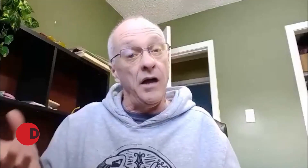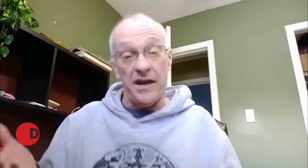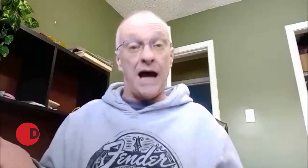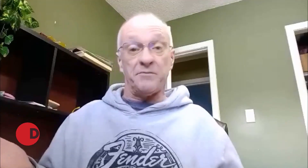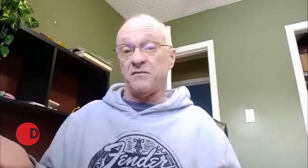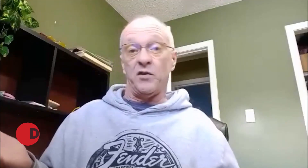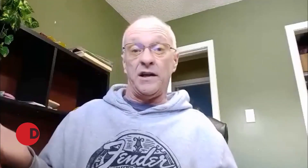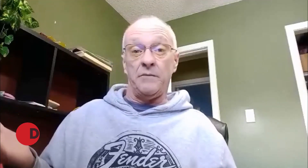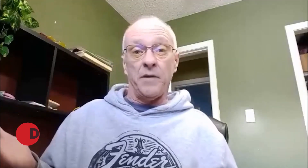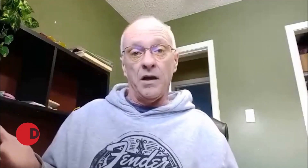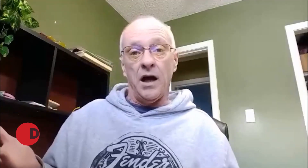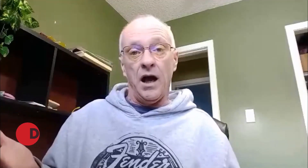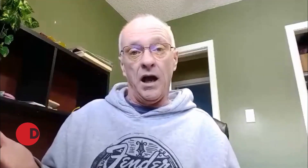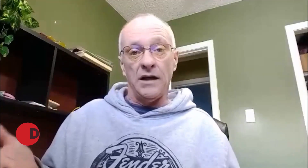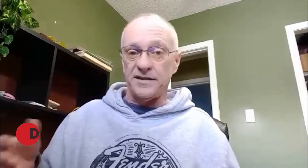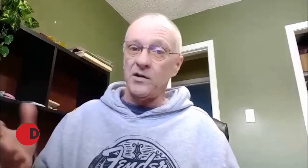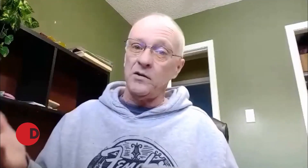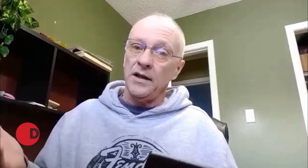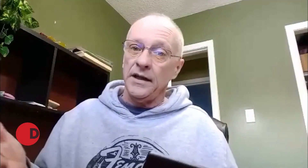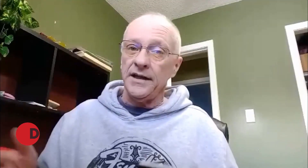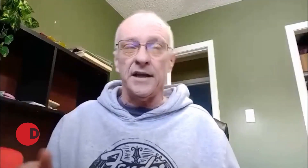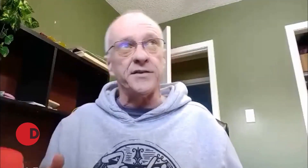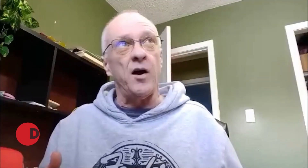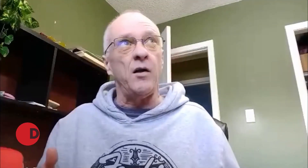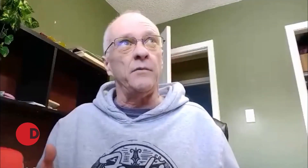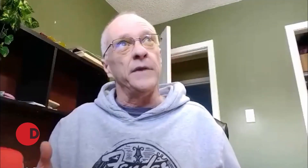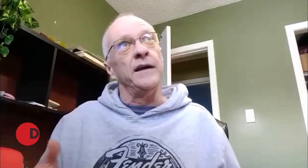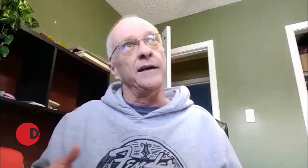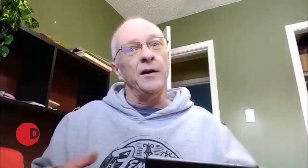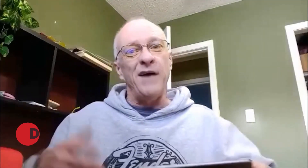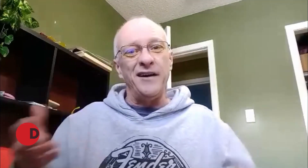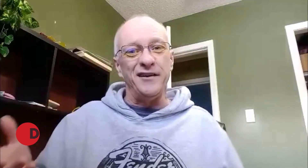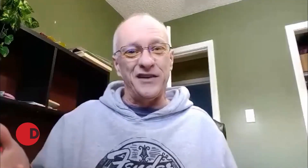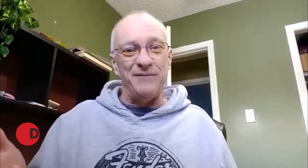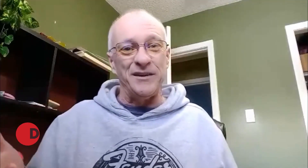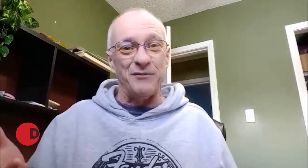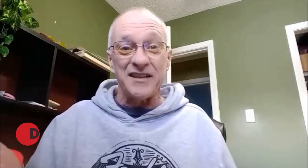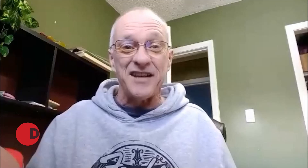Uh, the app is free, so it's all you know a matter of keeping the